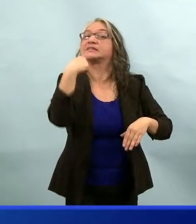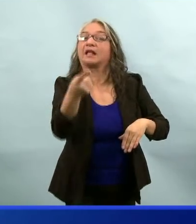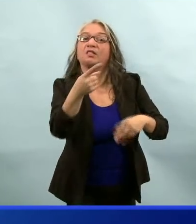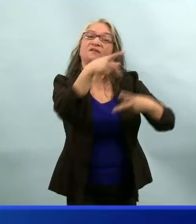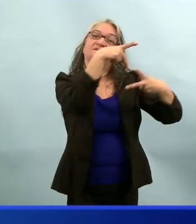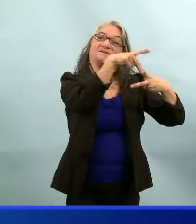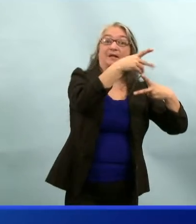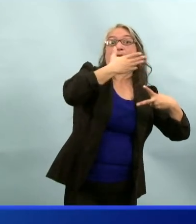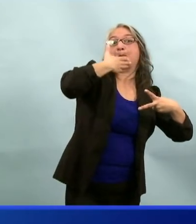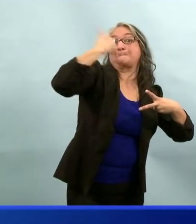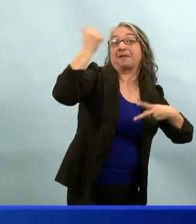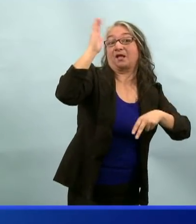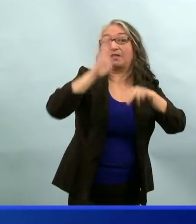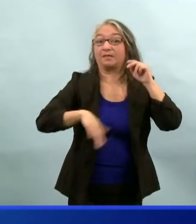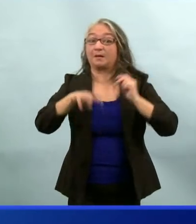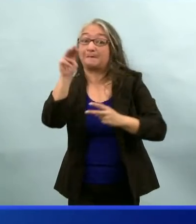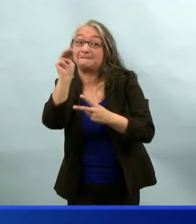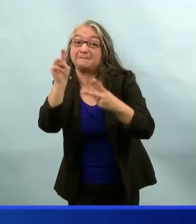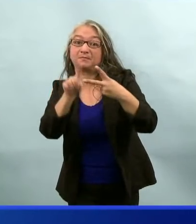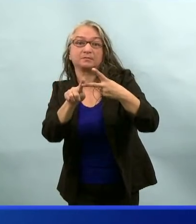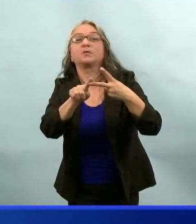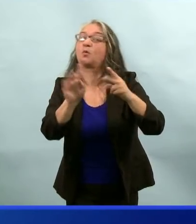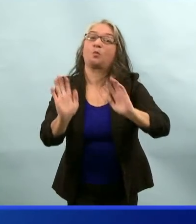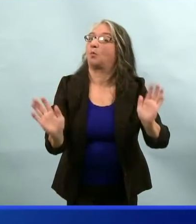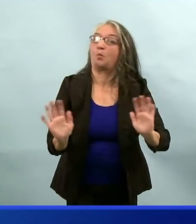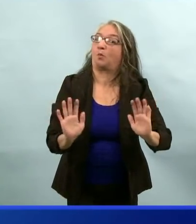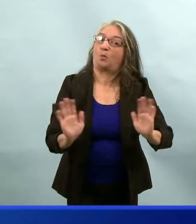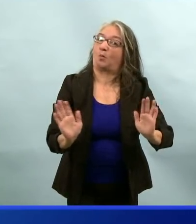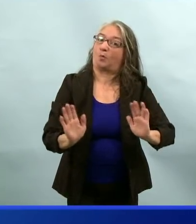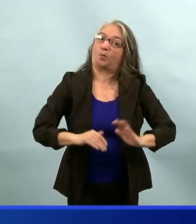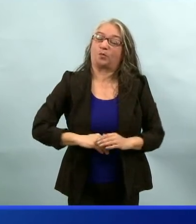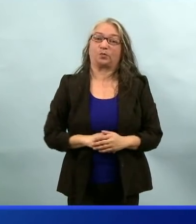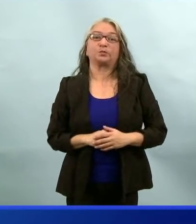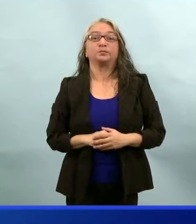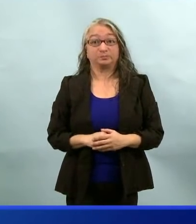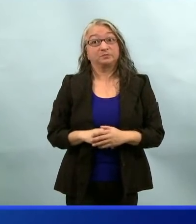evidence is showing that moderna may have some benefits over pfizer in long-term protection